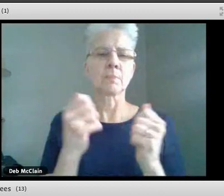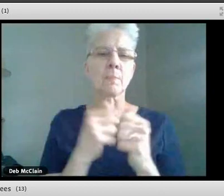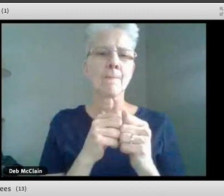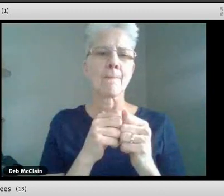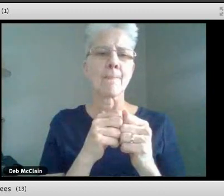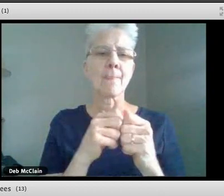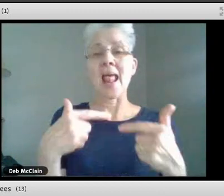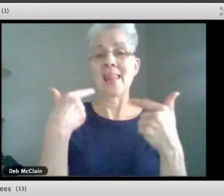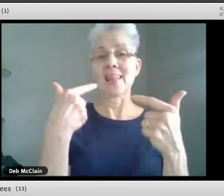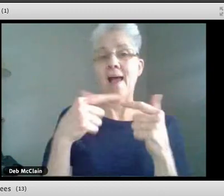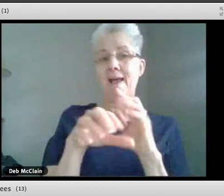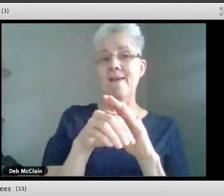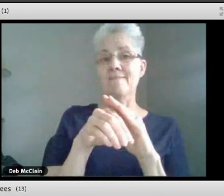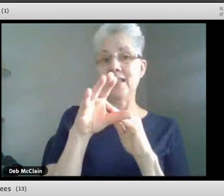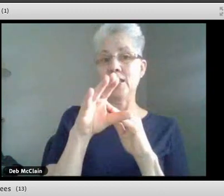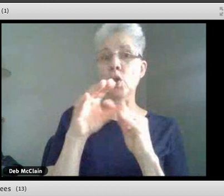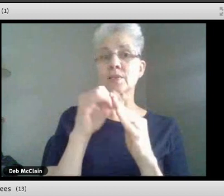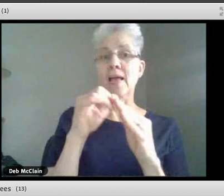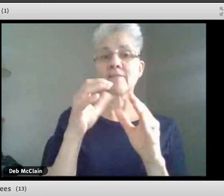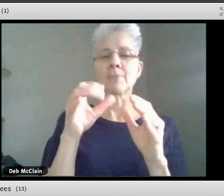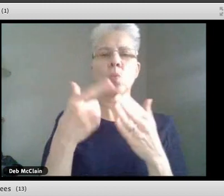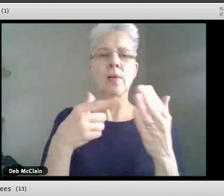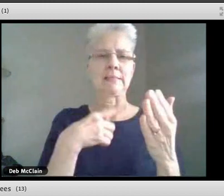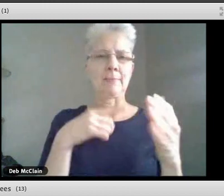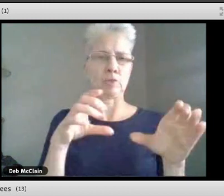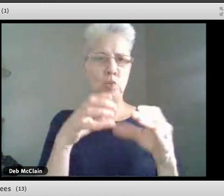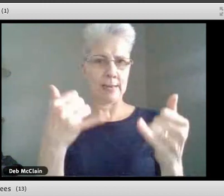kind of like what Deb is doing, and the AAA would be the sign language